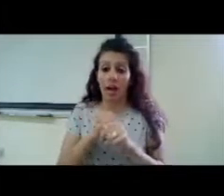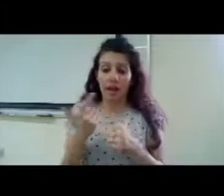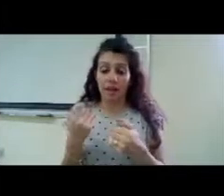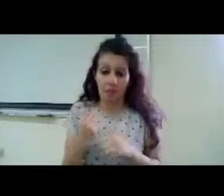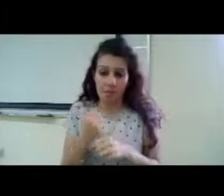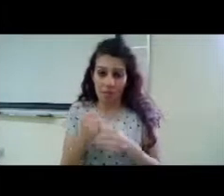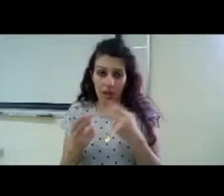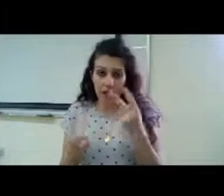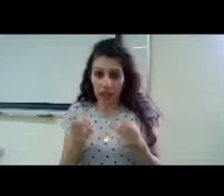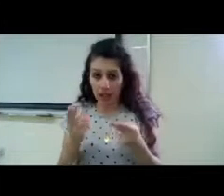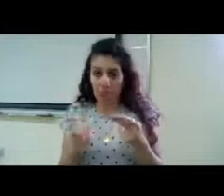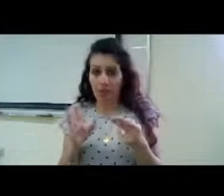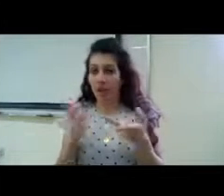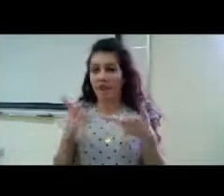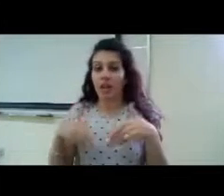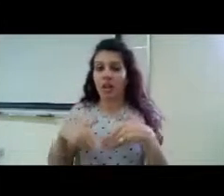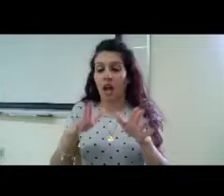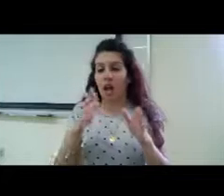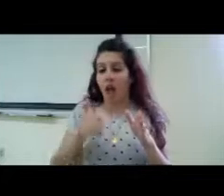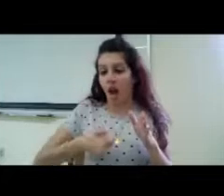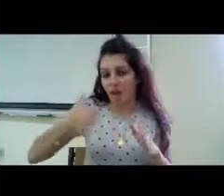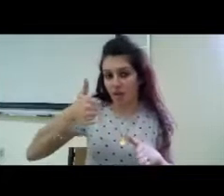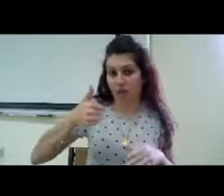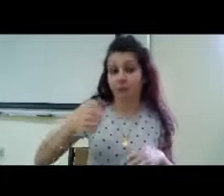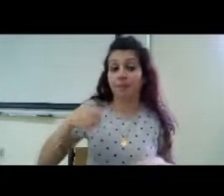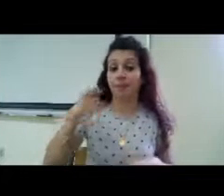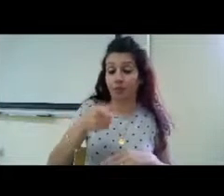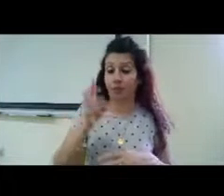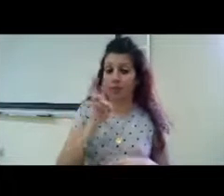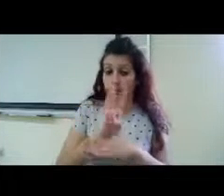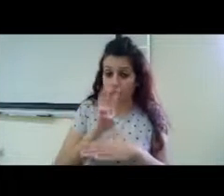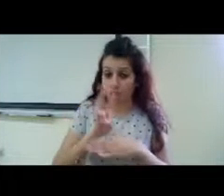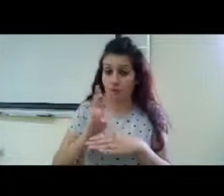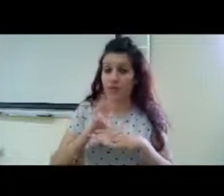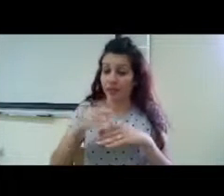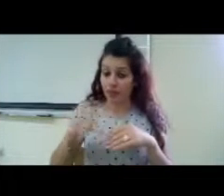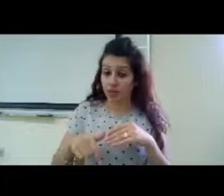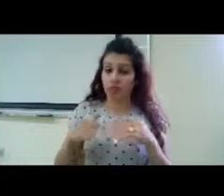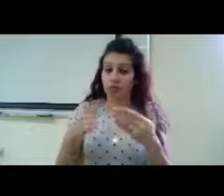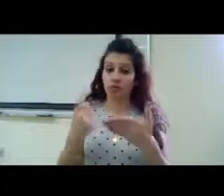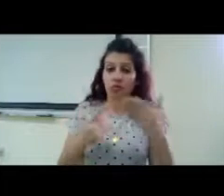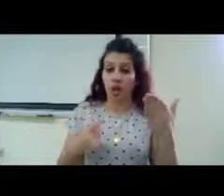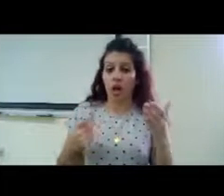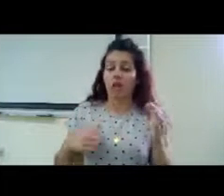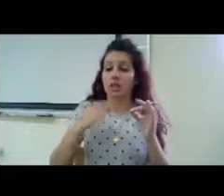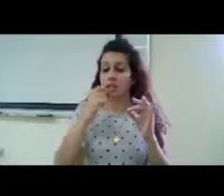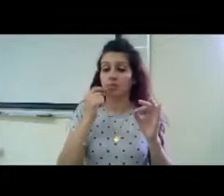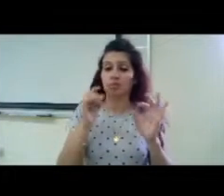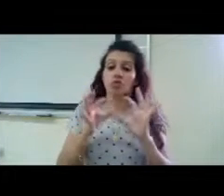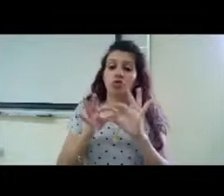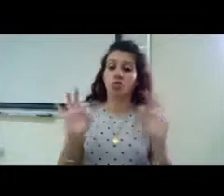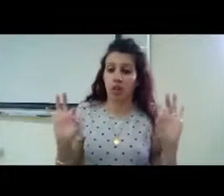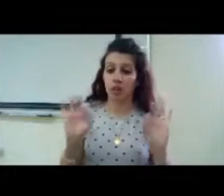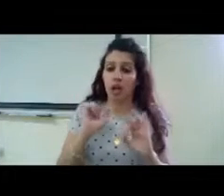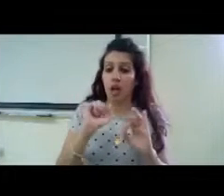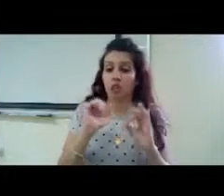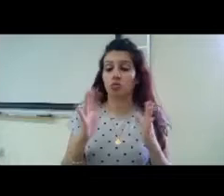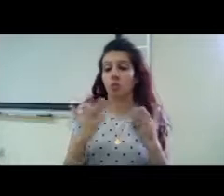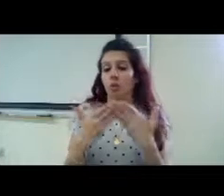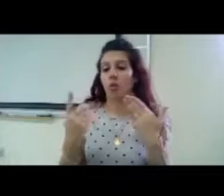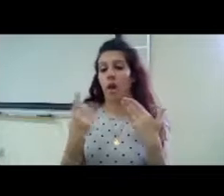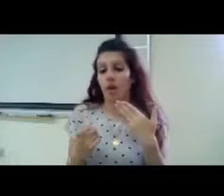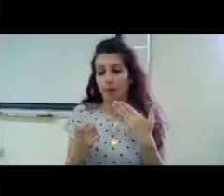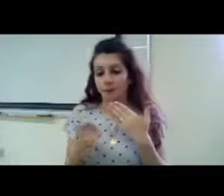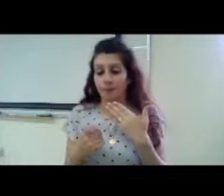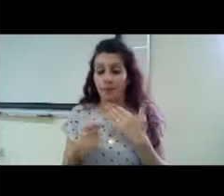reutilizing orphans and changing certain activities within our program partner on